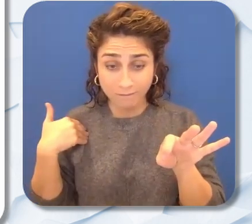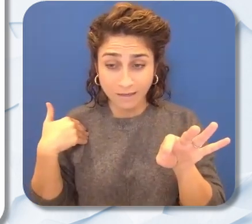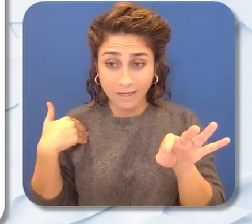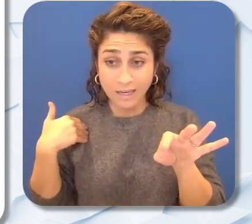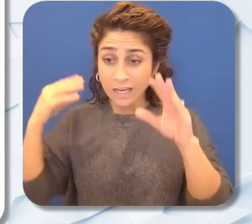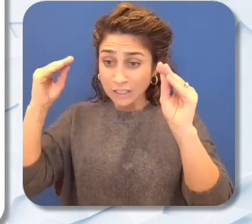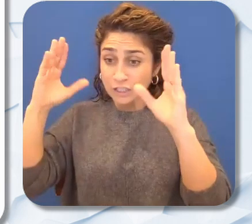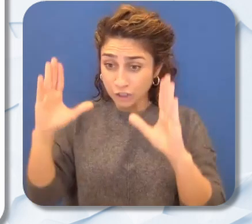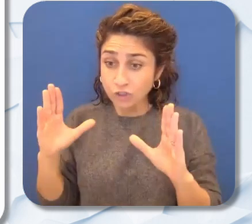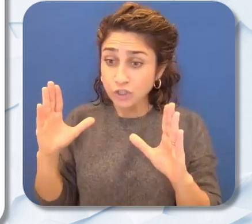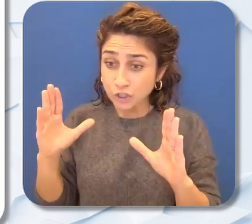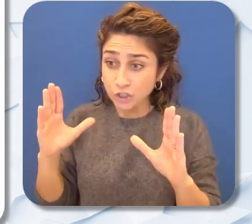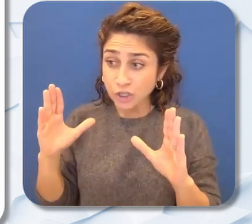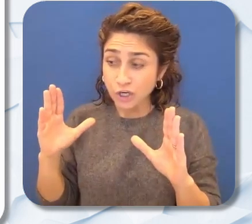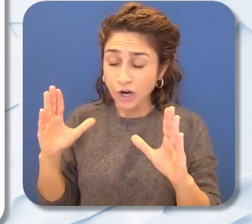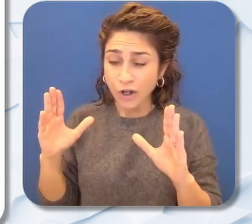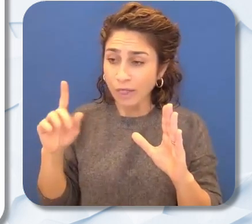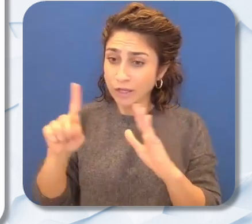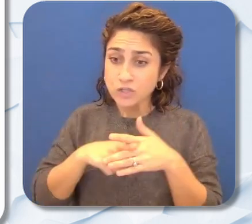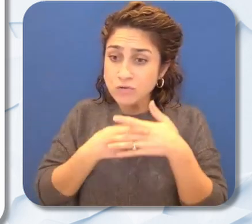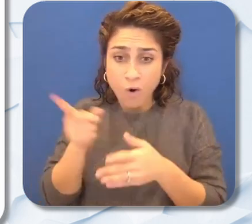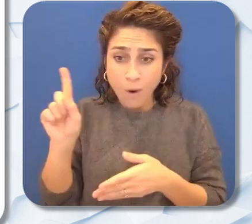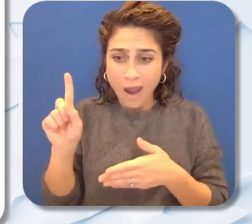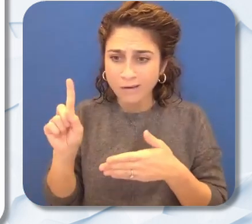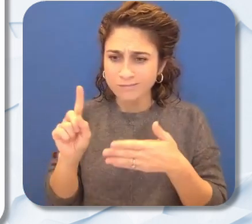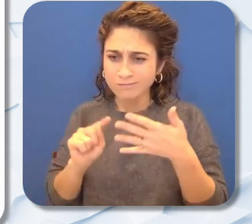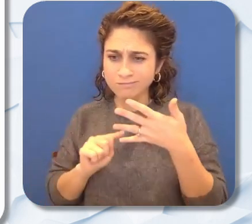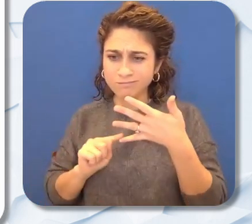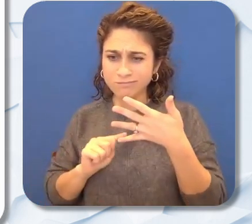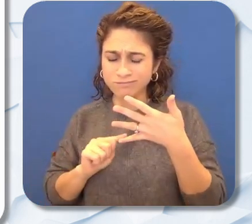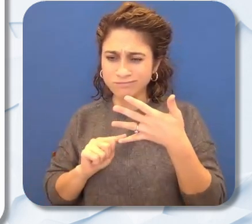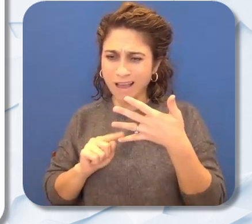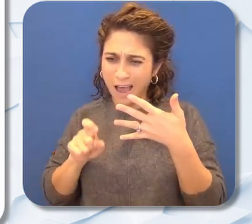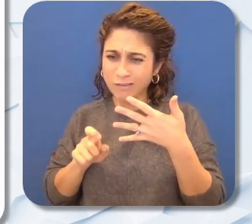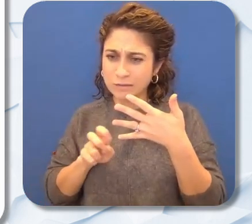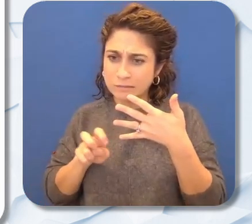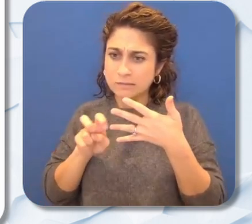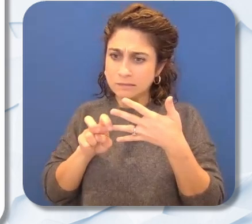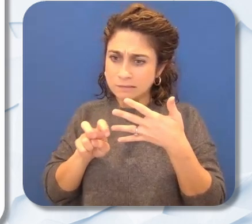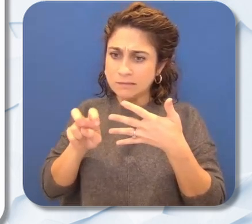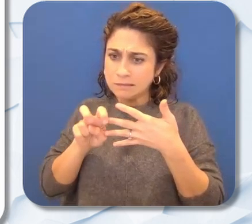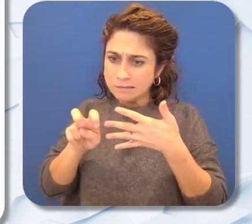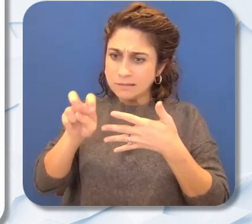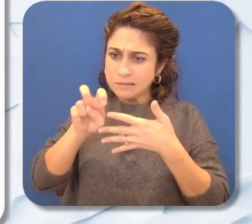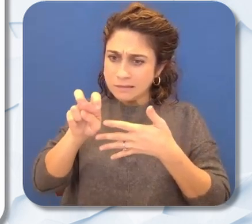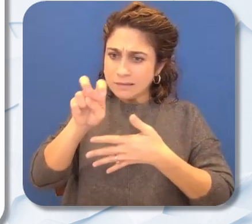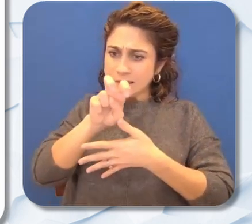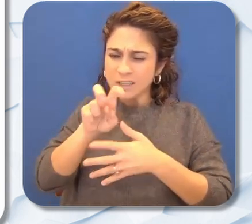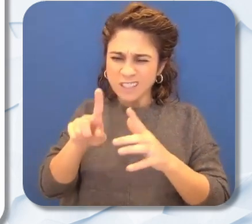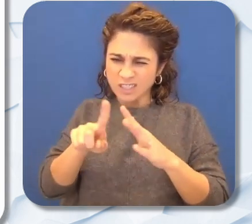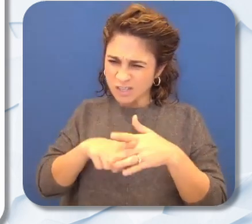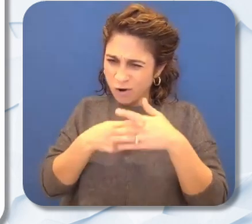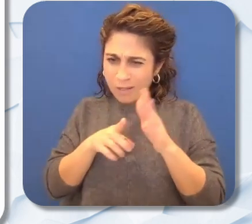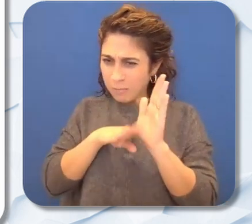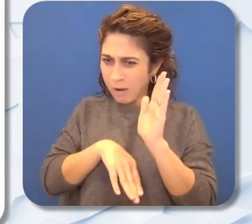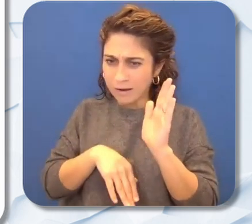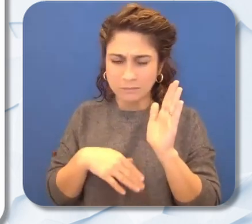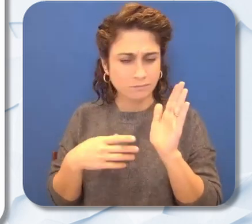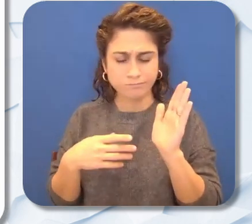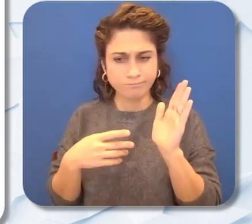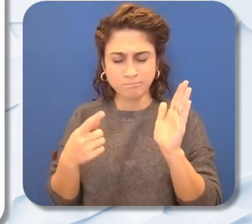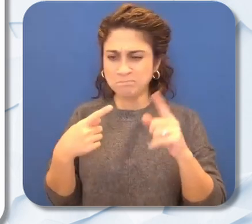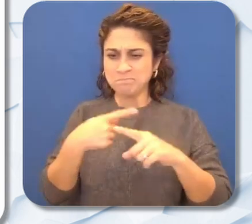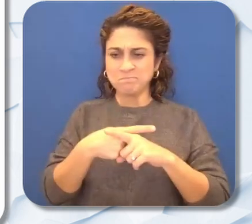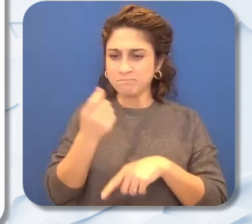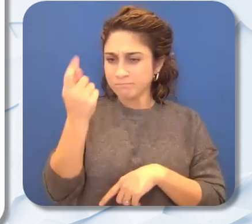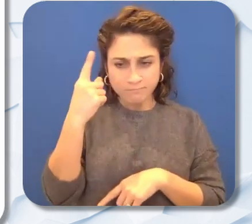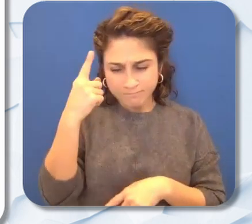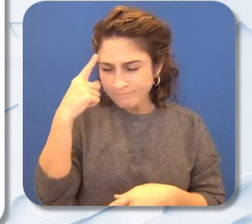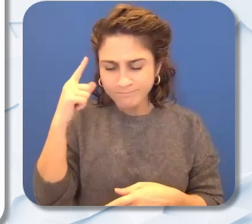the first scale rate on a salary scale. Another thing I'd like to recommend is diversify the